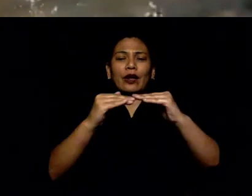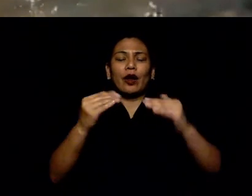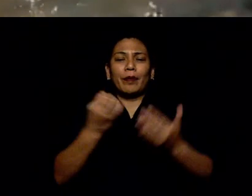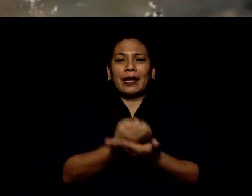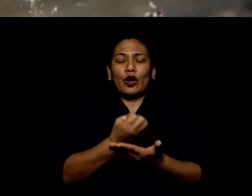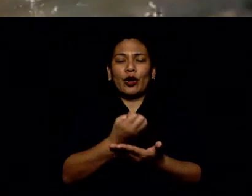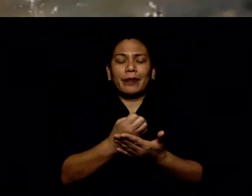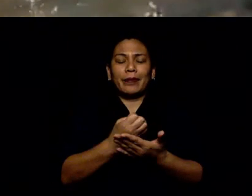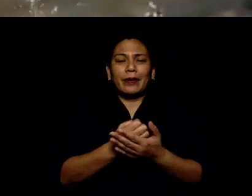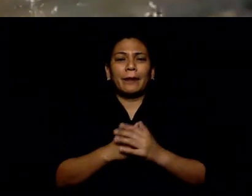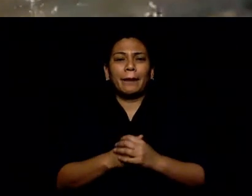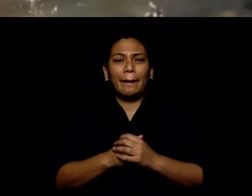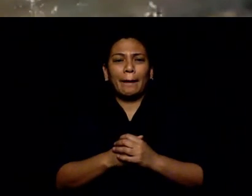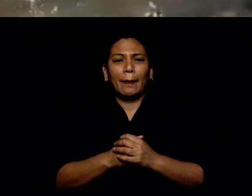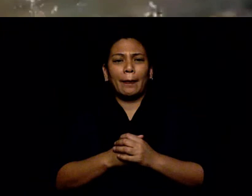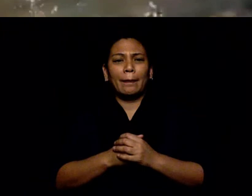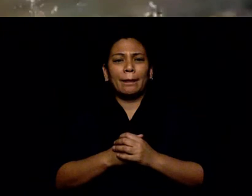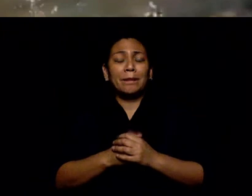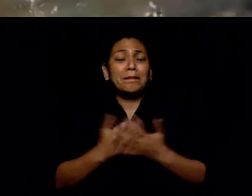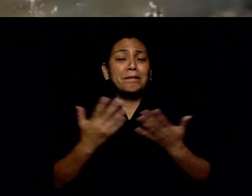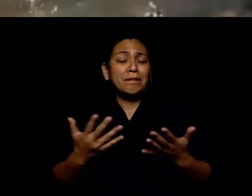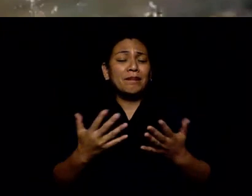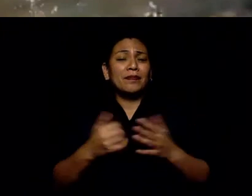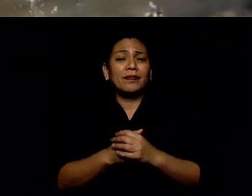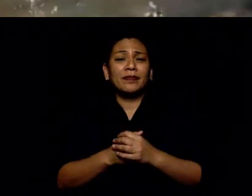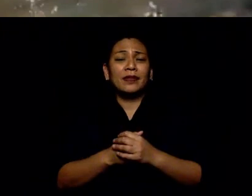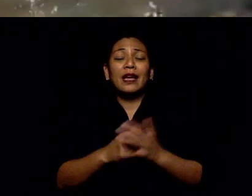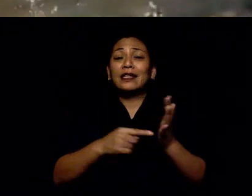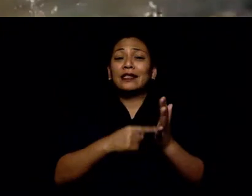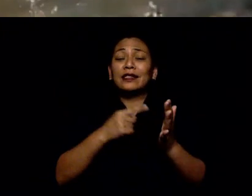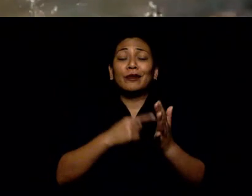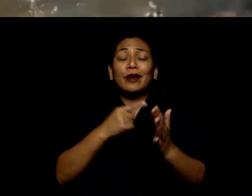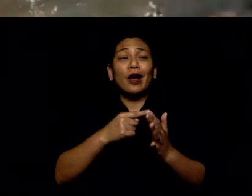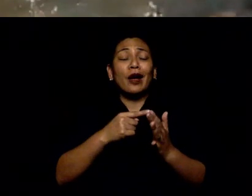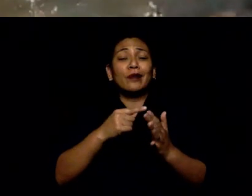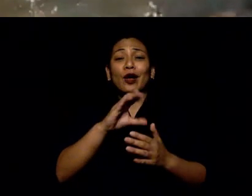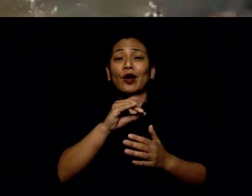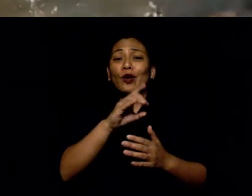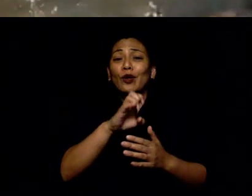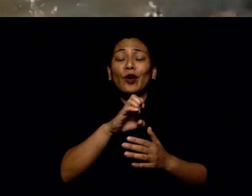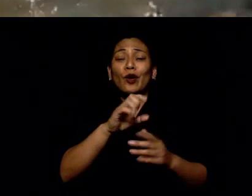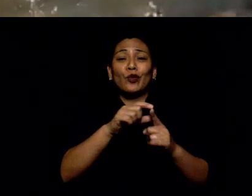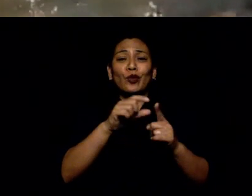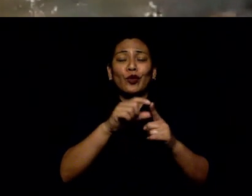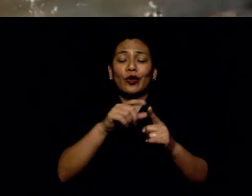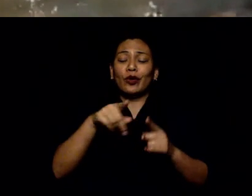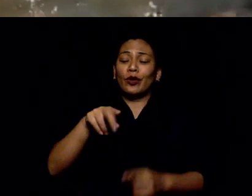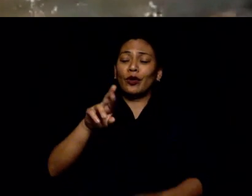Um, so sometimes the code word, progressive economics, is used